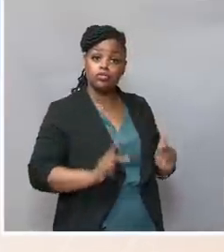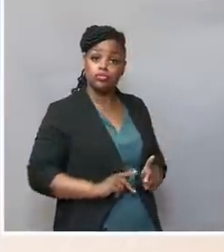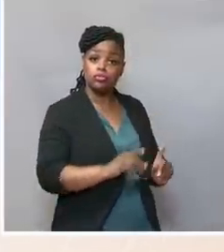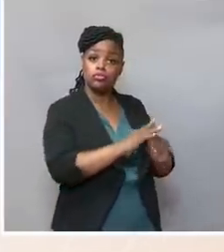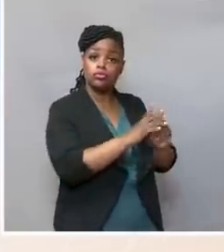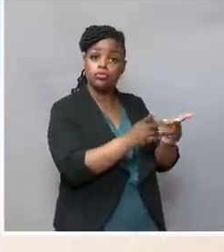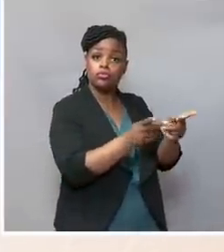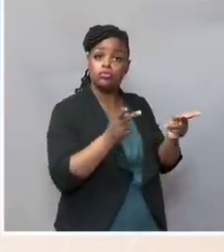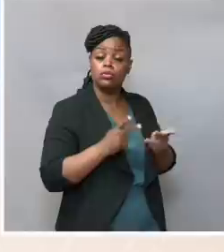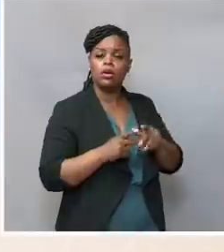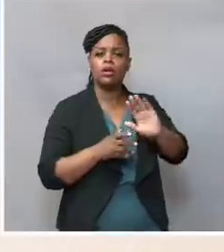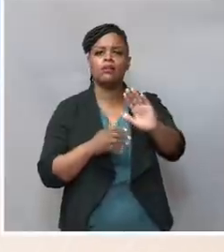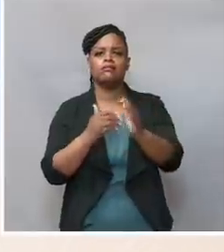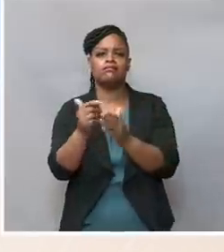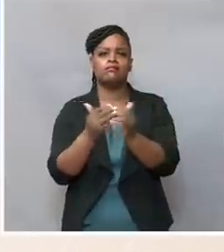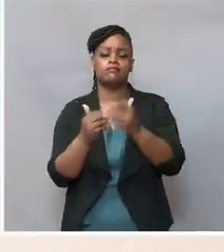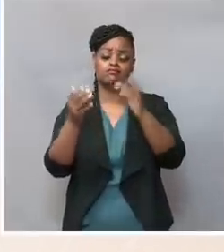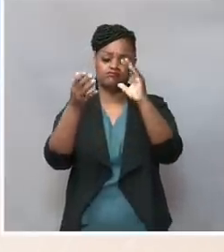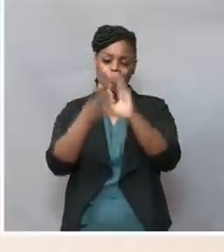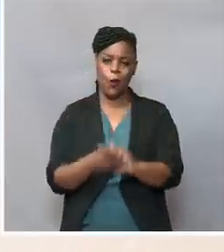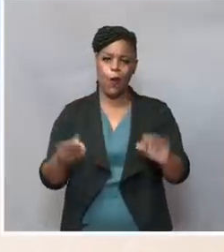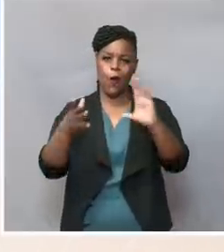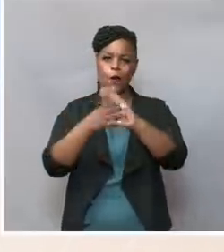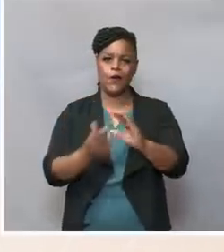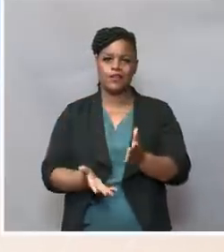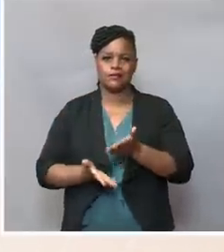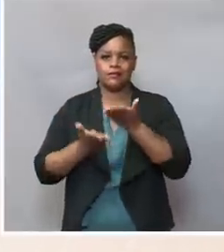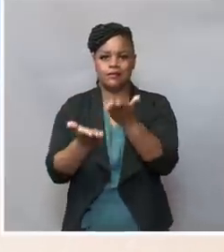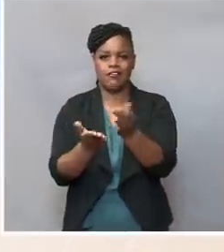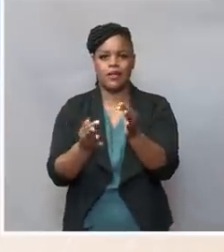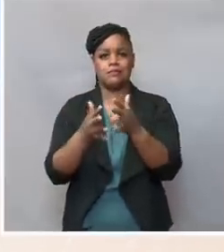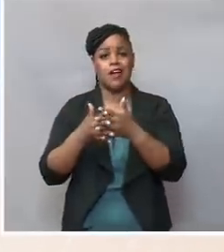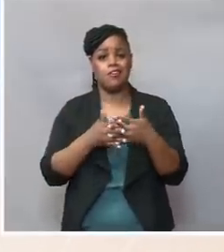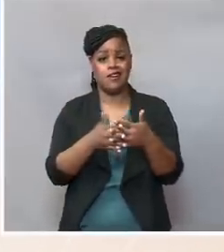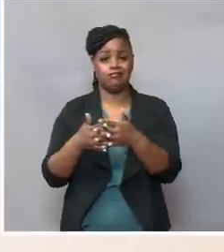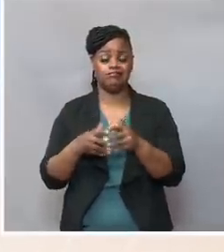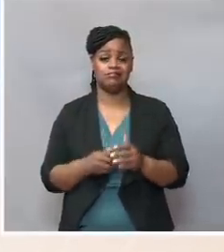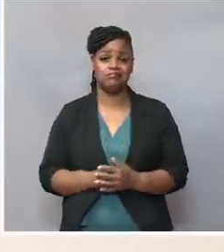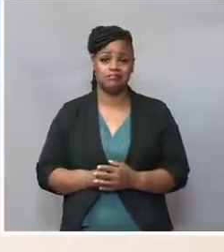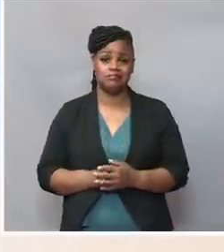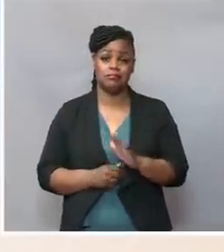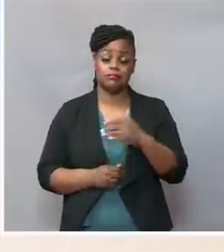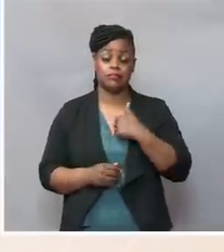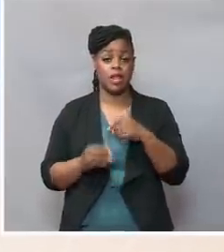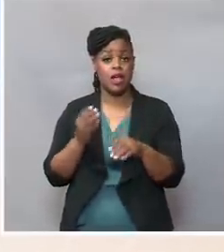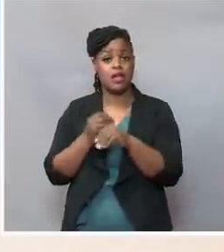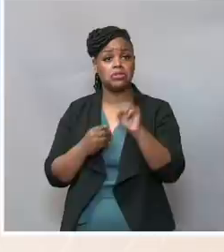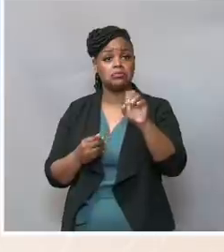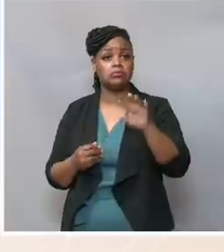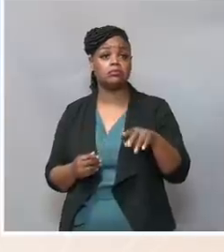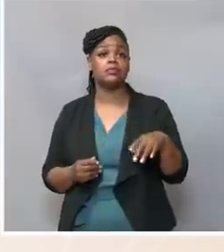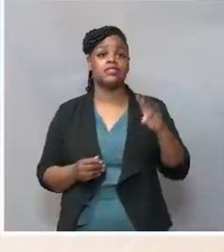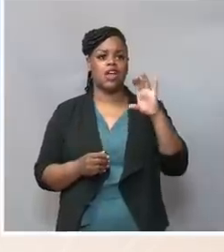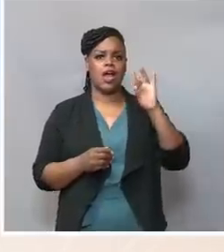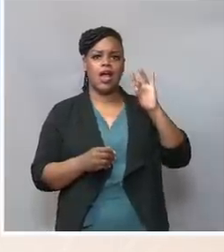They will join the nearly 700 listings in 39 states Washington, D.C. and the U.S. Virgin Islands,